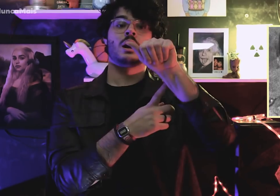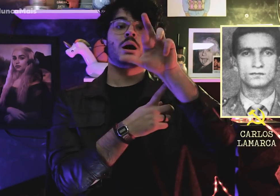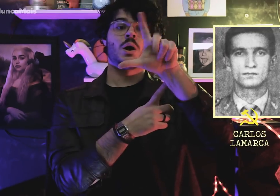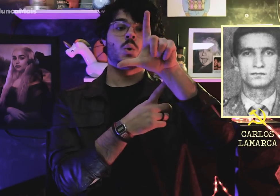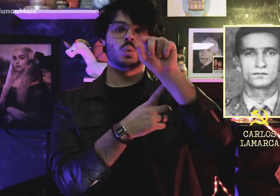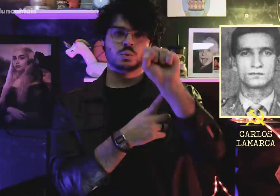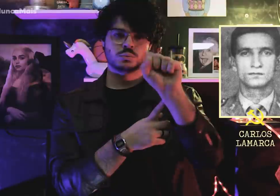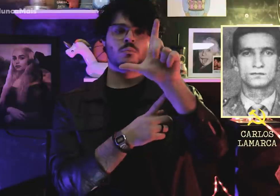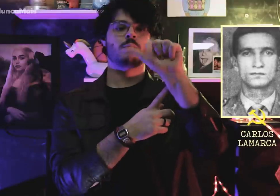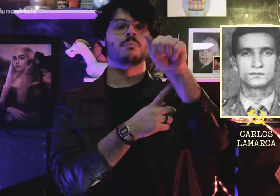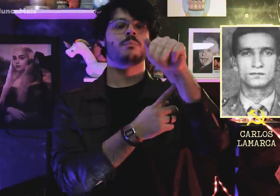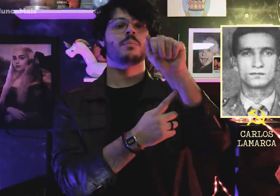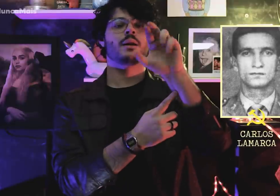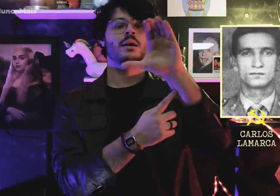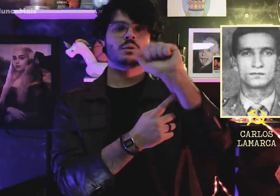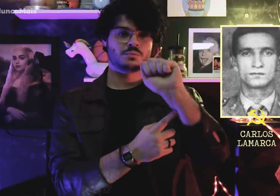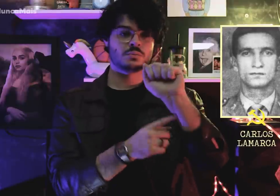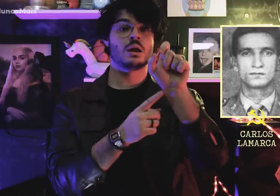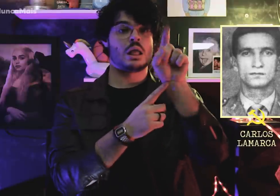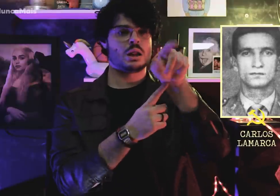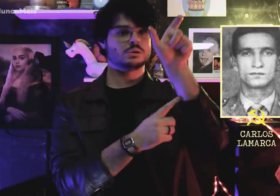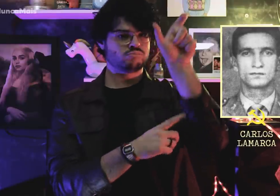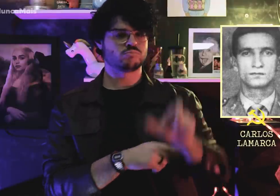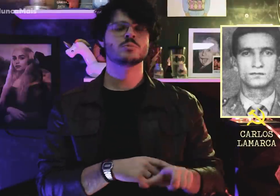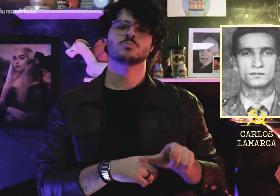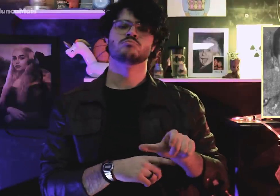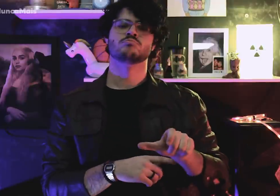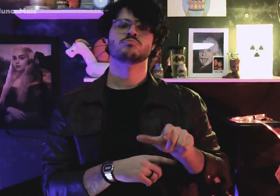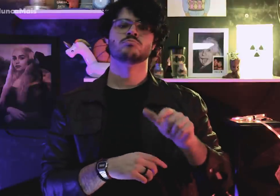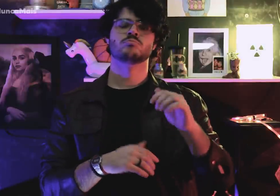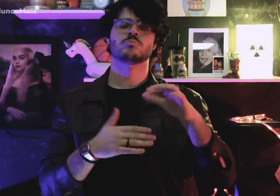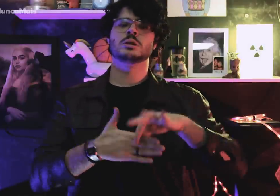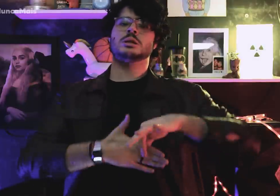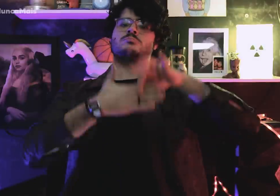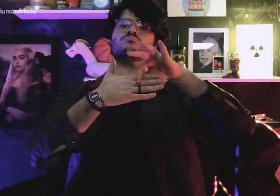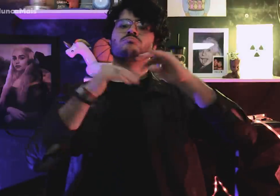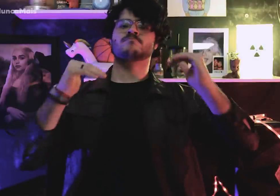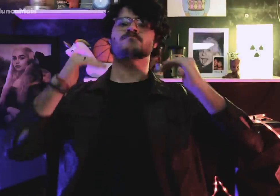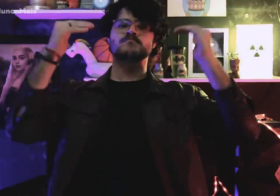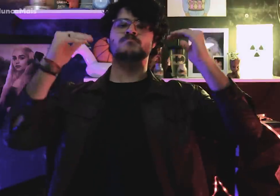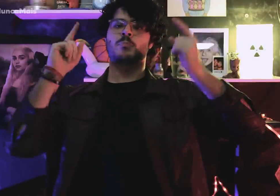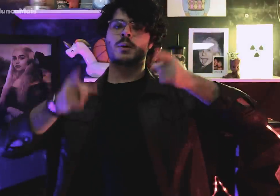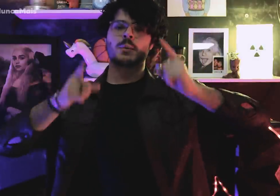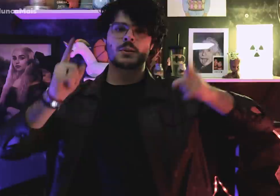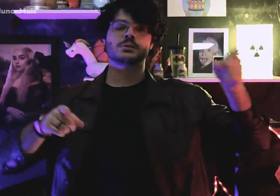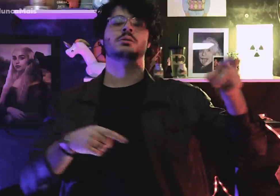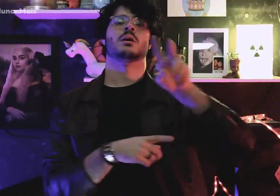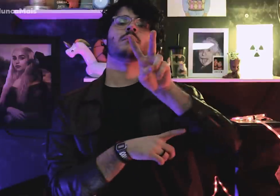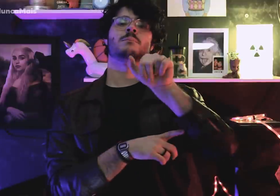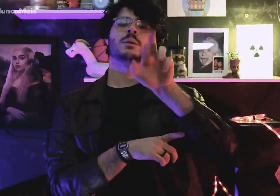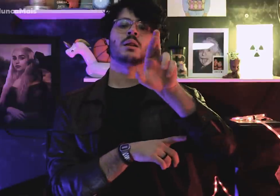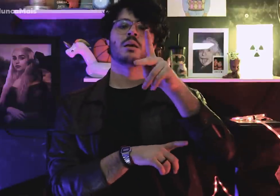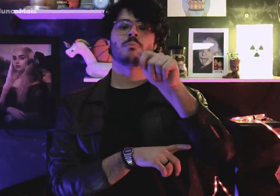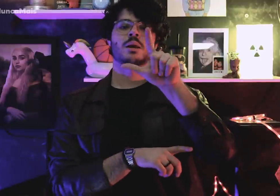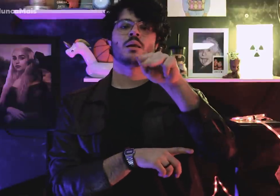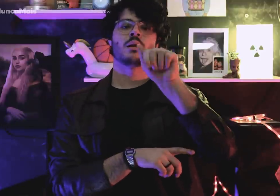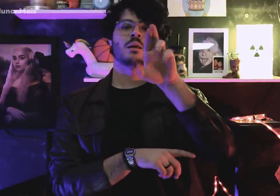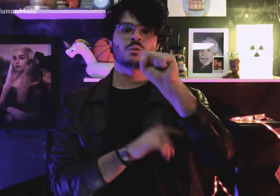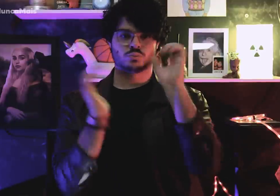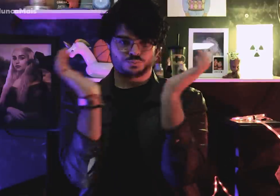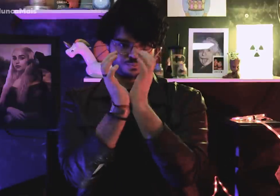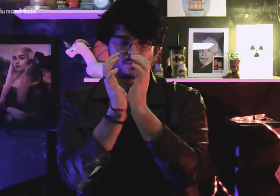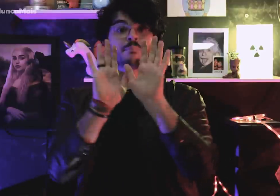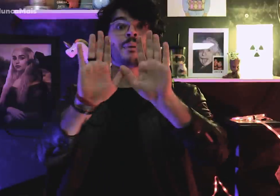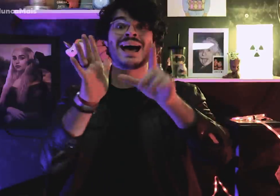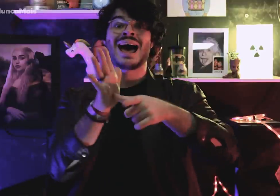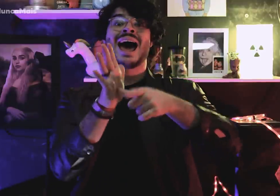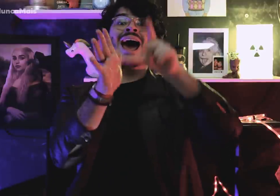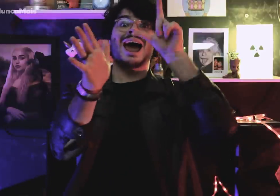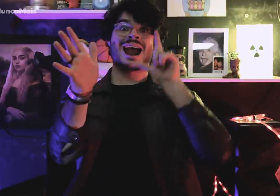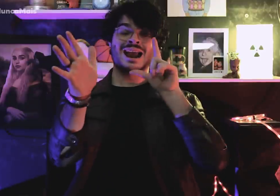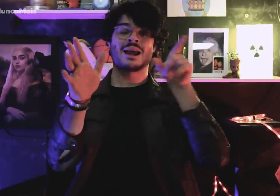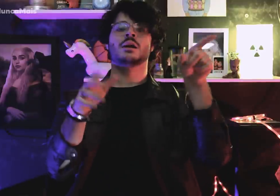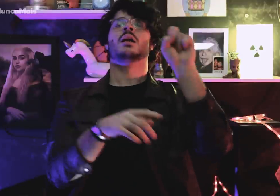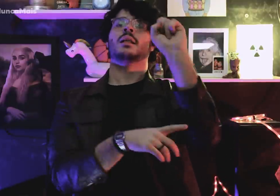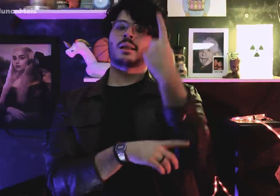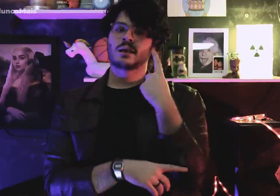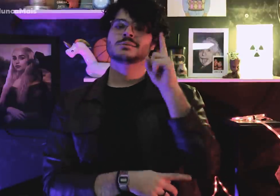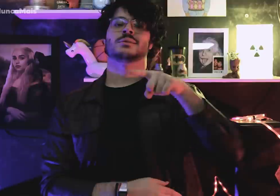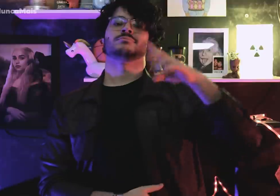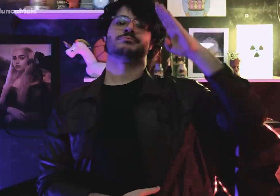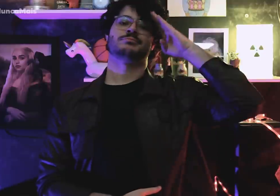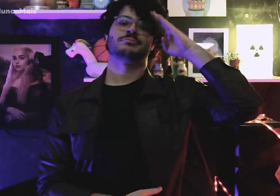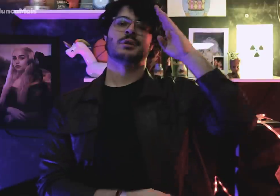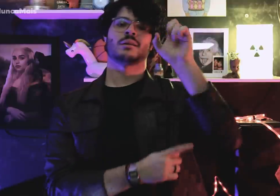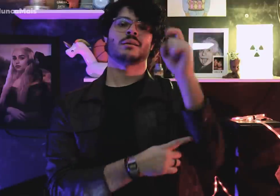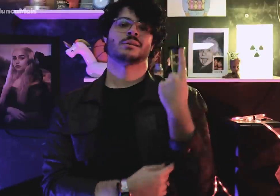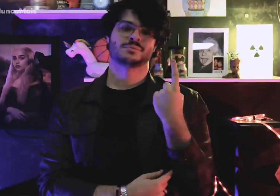Carlos Lamarca was a military man before becoming one of the VAR-Palmares guerrilla commanders,